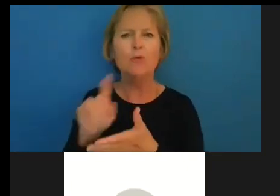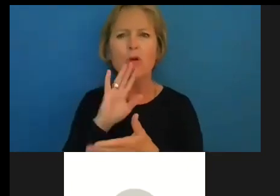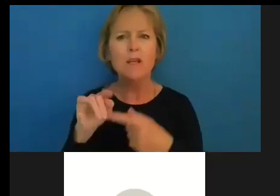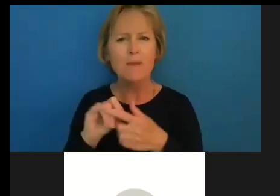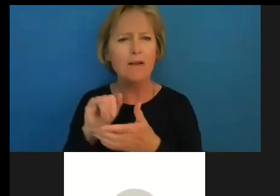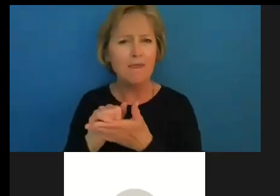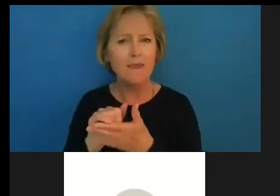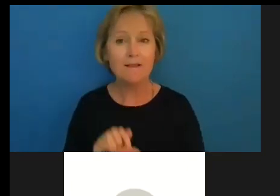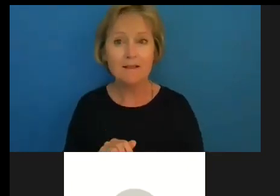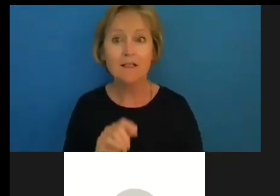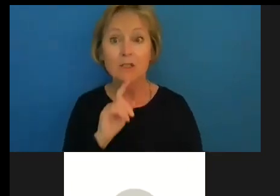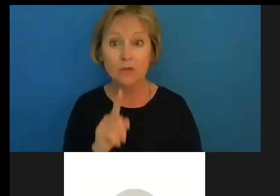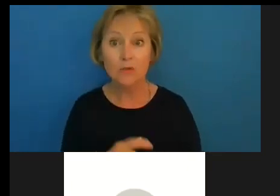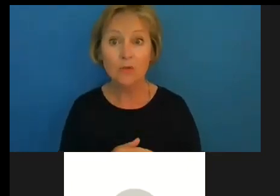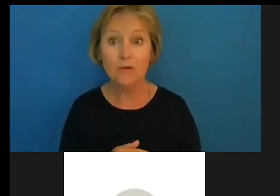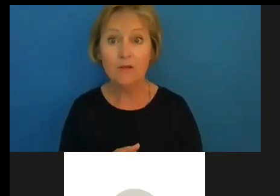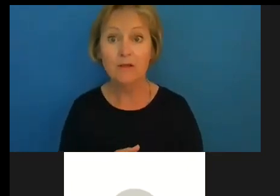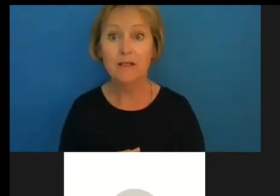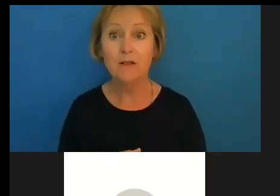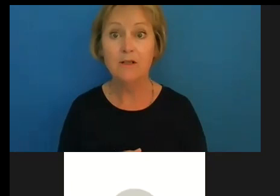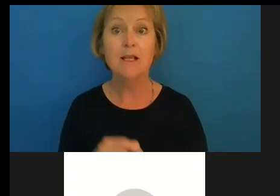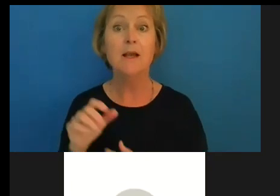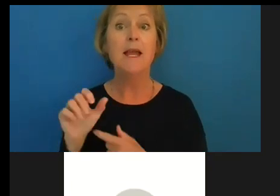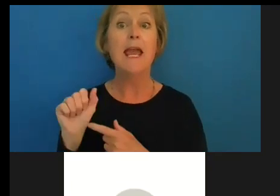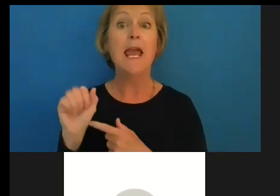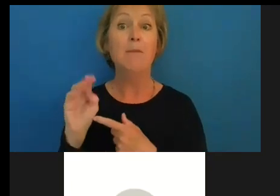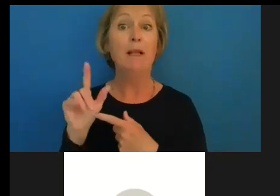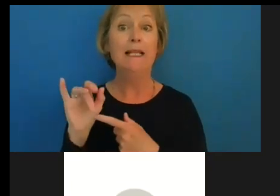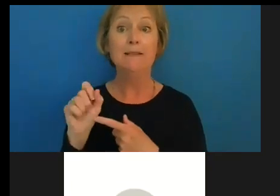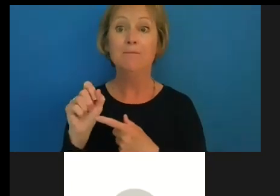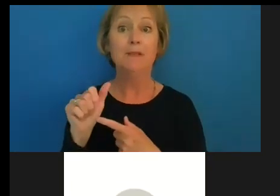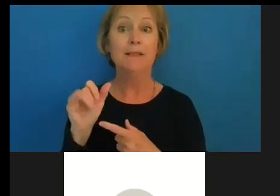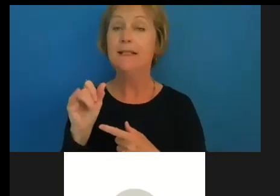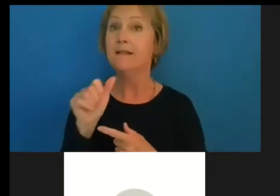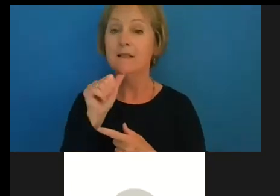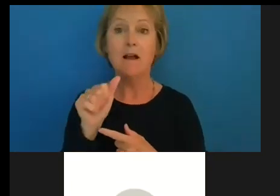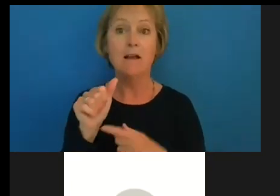Well, ableism is not anything new.